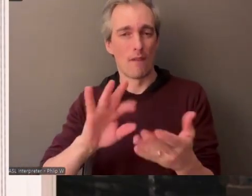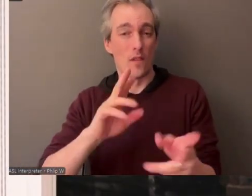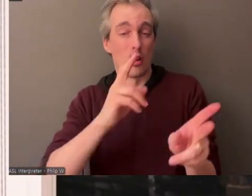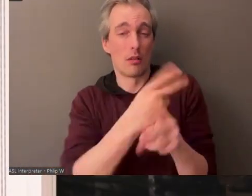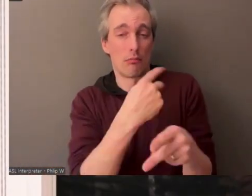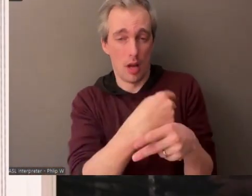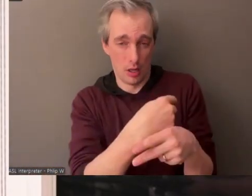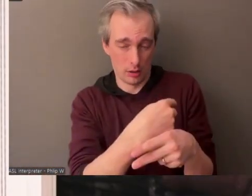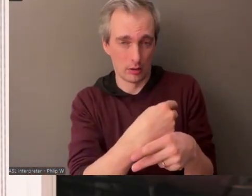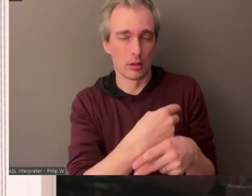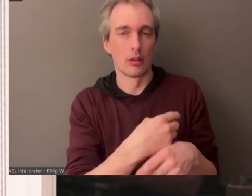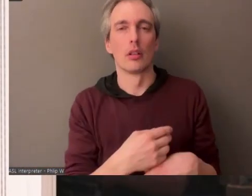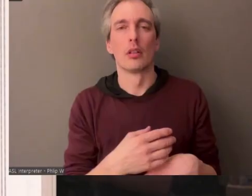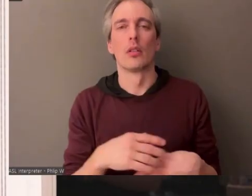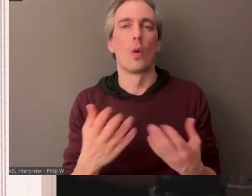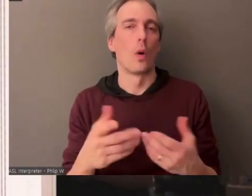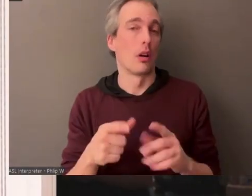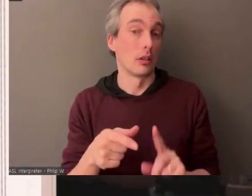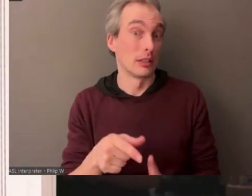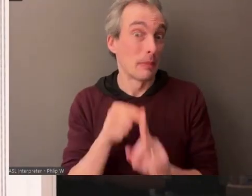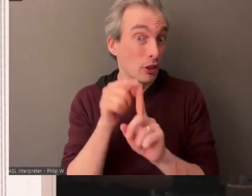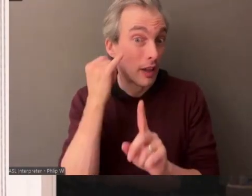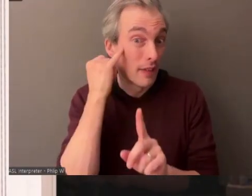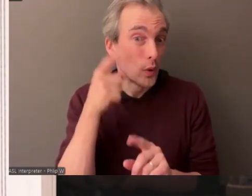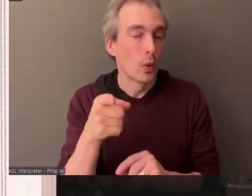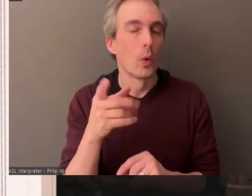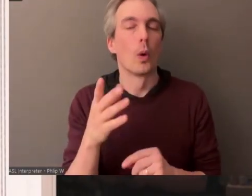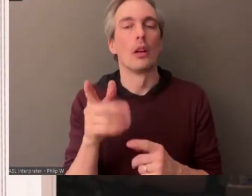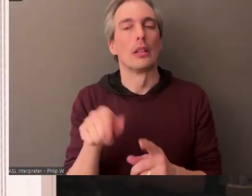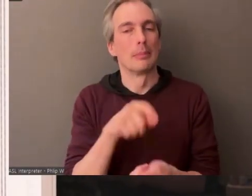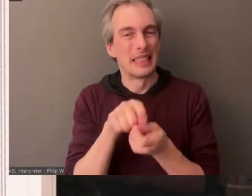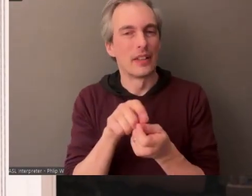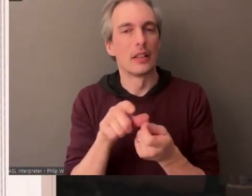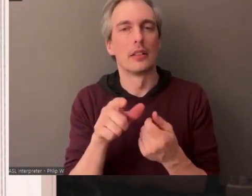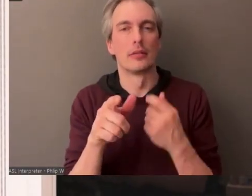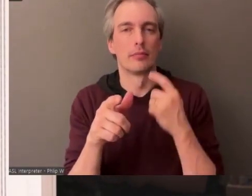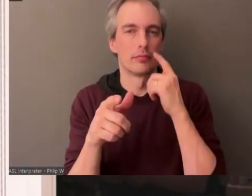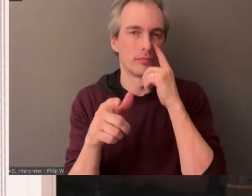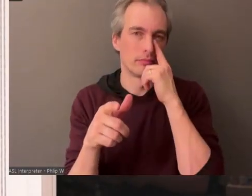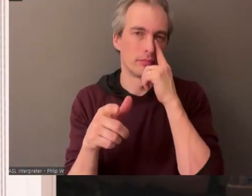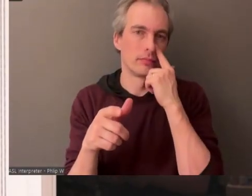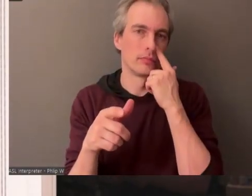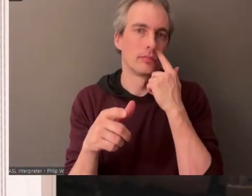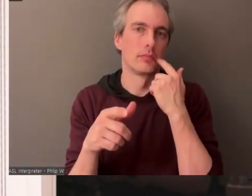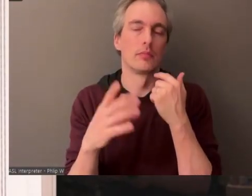like, specifically housed within like, say, the design group or the dev group,